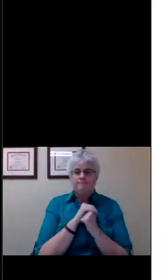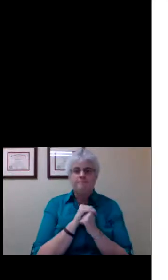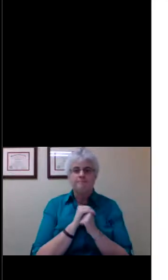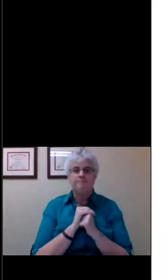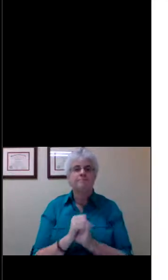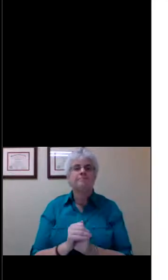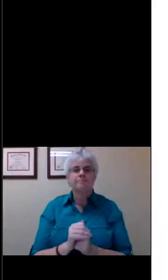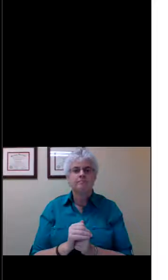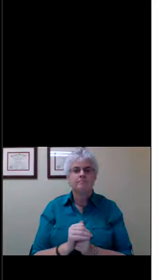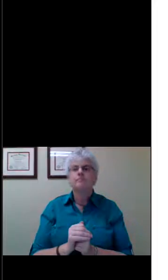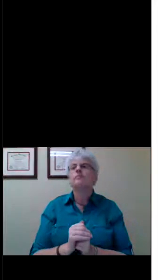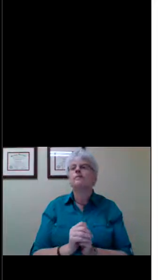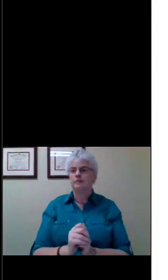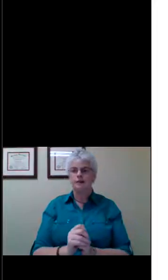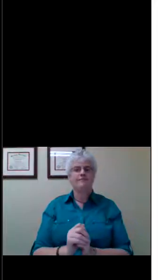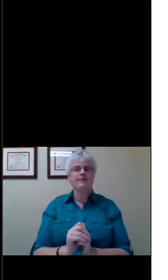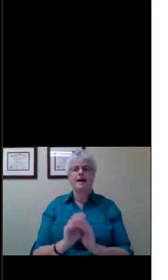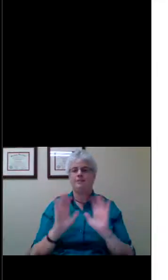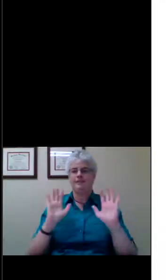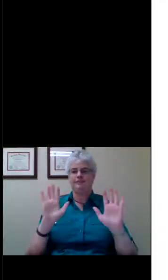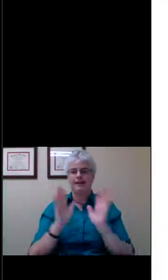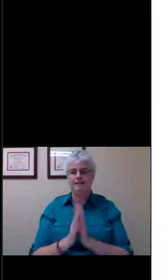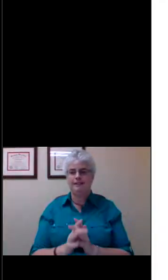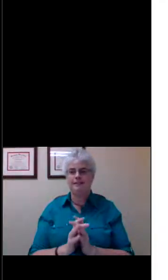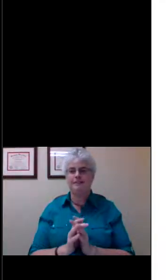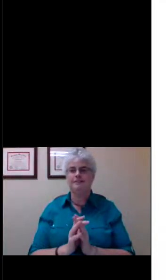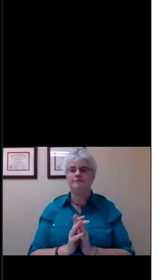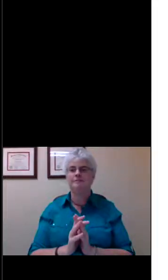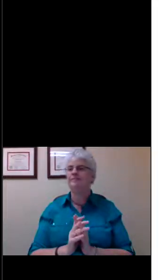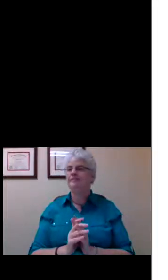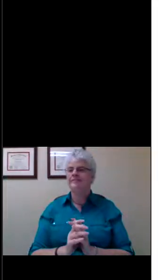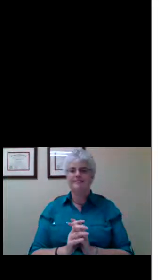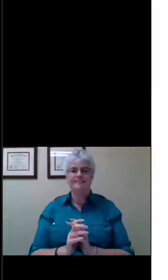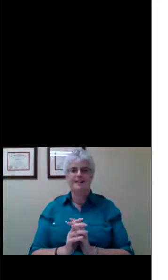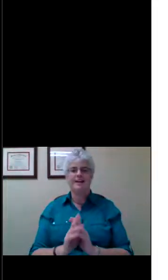figured it out and I learned something in the process. Whoot, whoot! Thank You person for